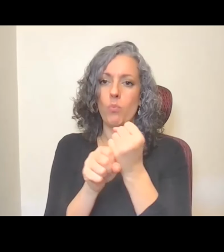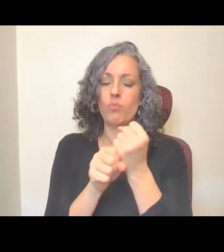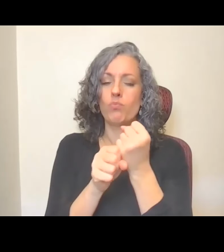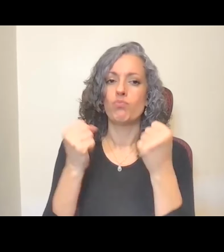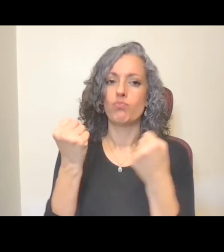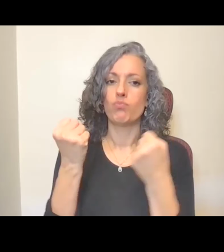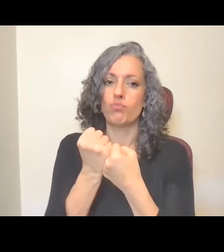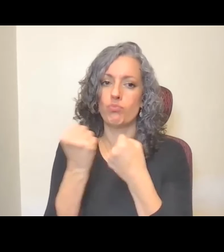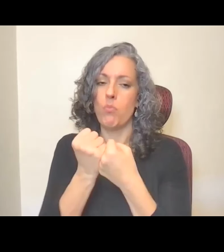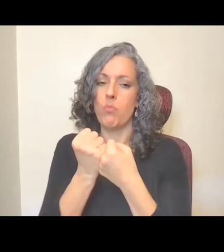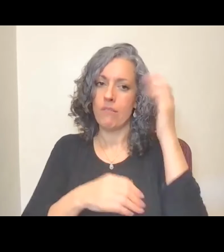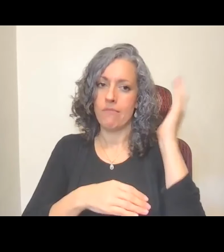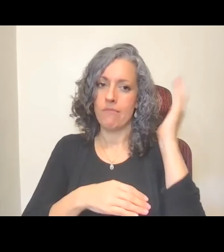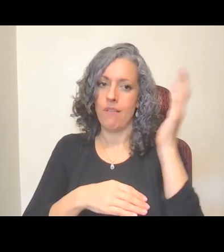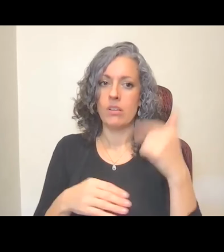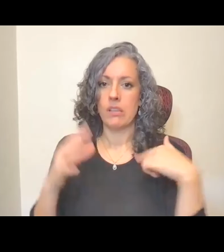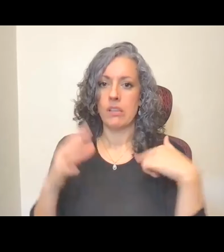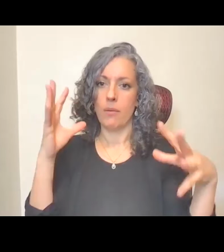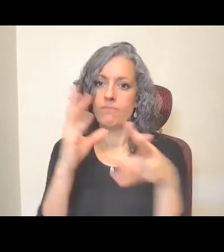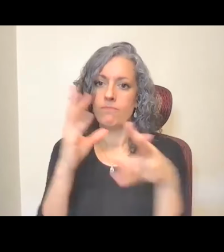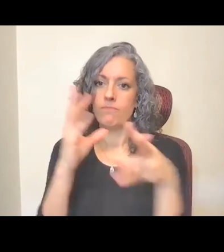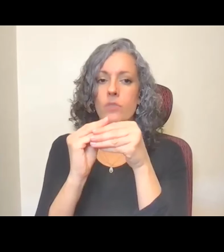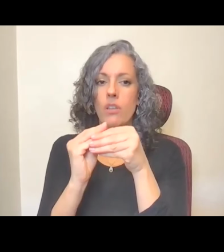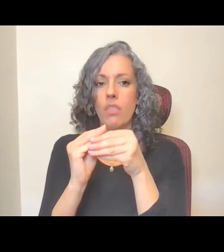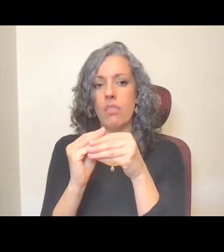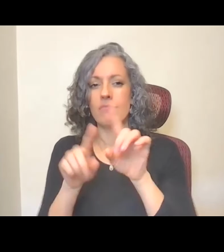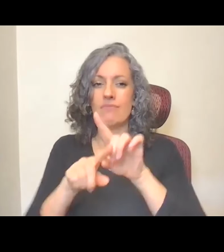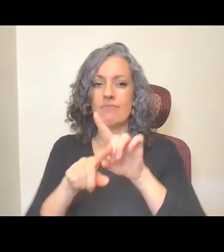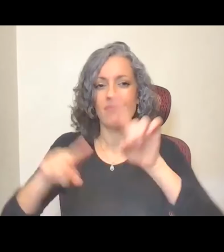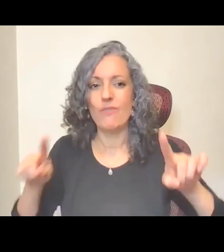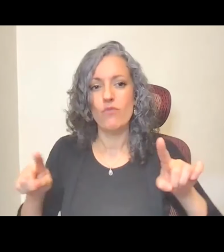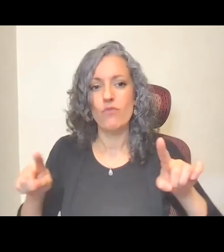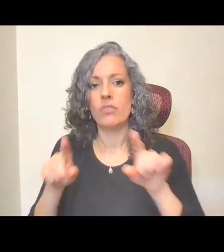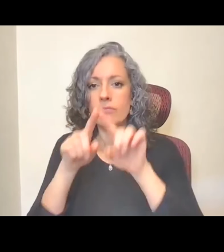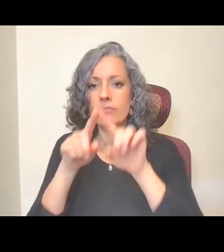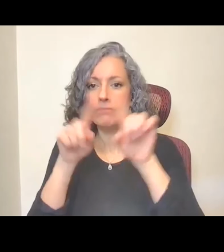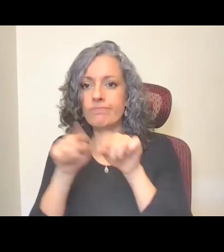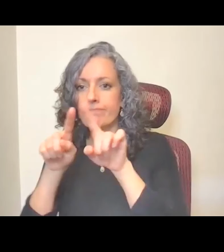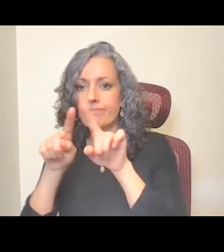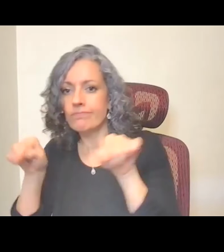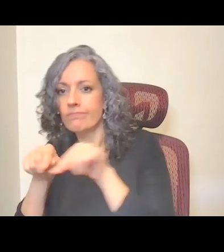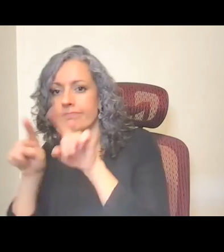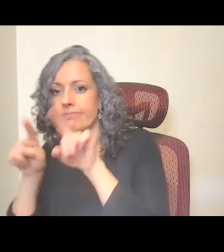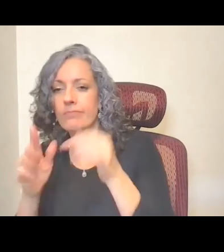put together a list of different Figma templates and sketch templates, like annotation templates,